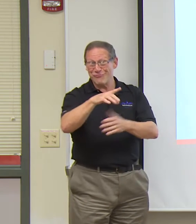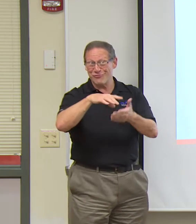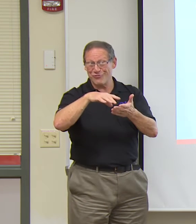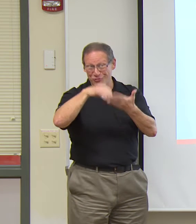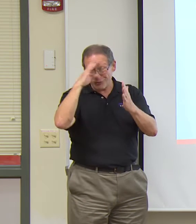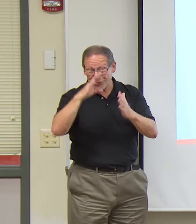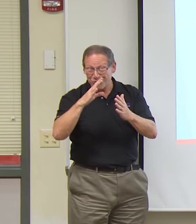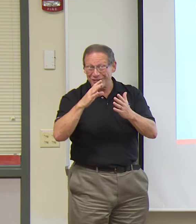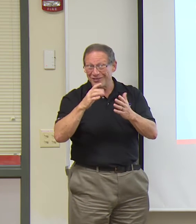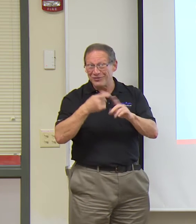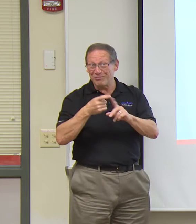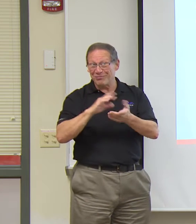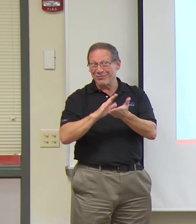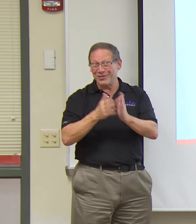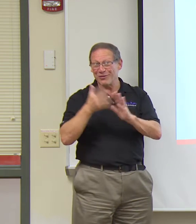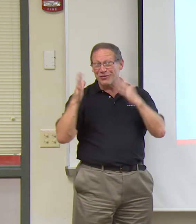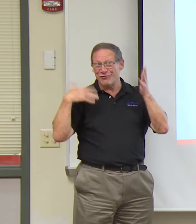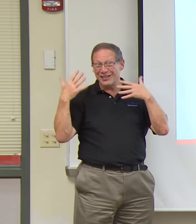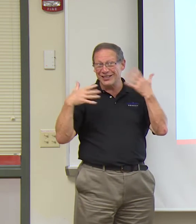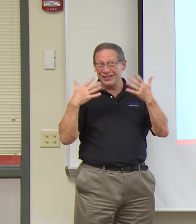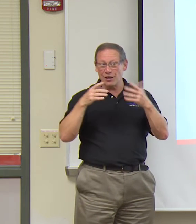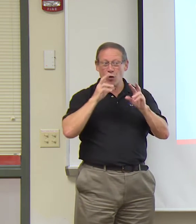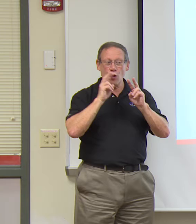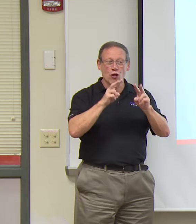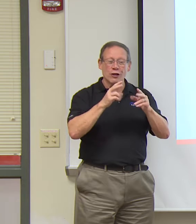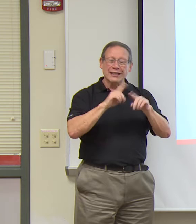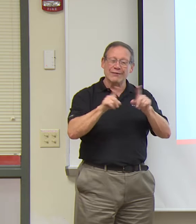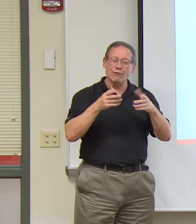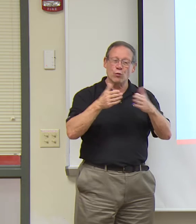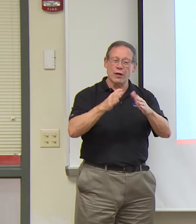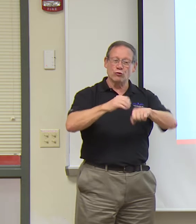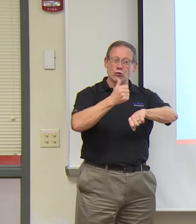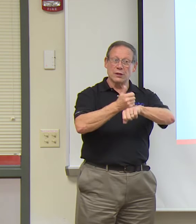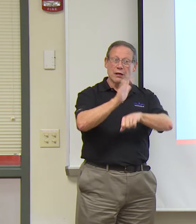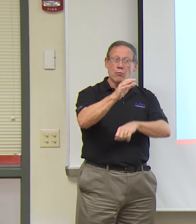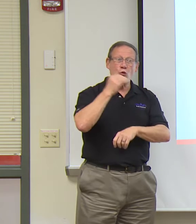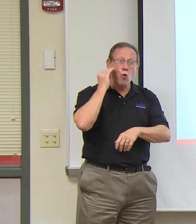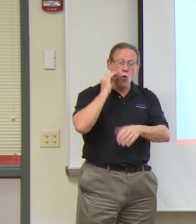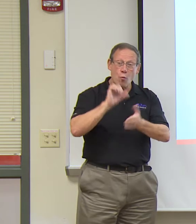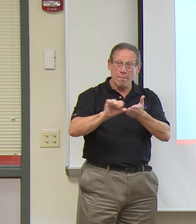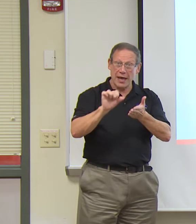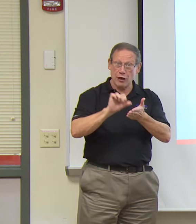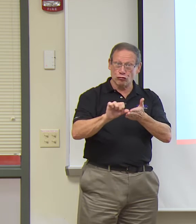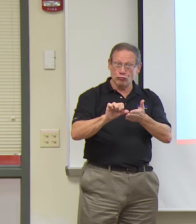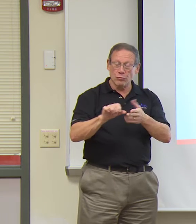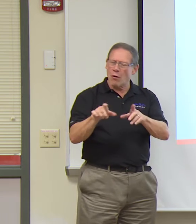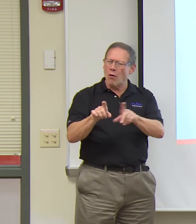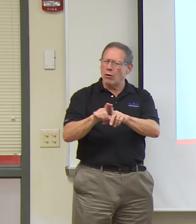We're gonna look at ways to set up your home page. Also, ways to organize the content section,